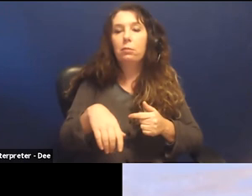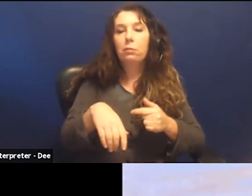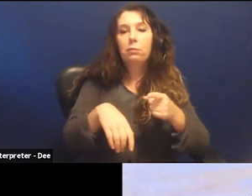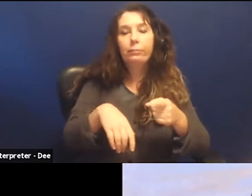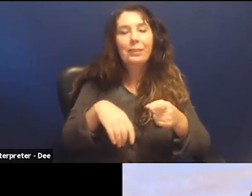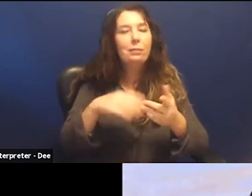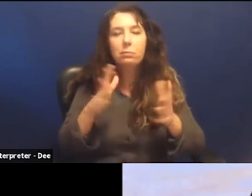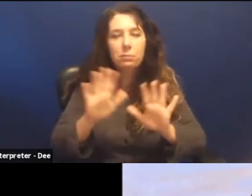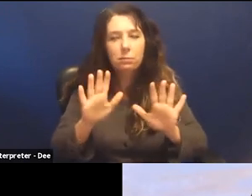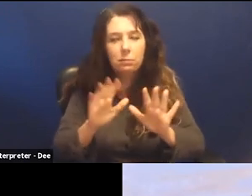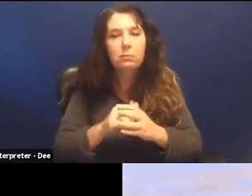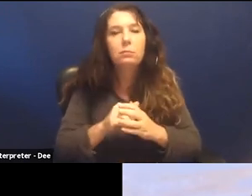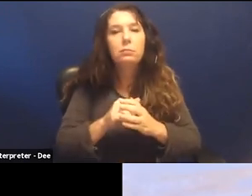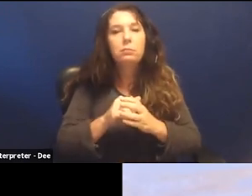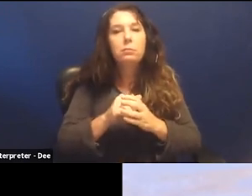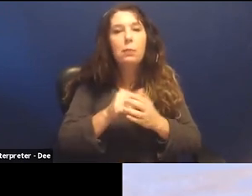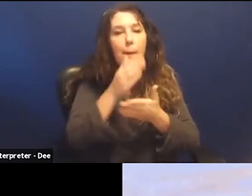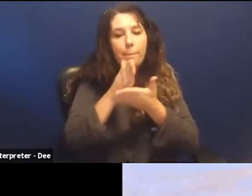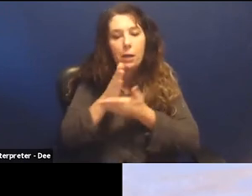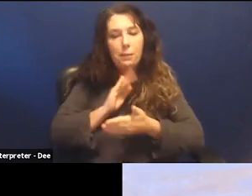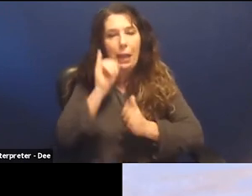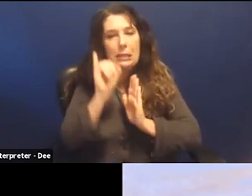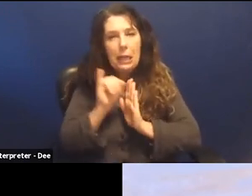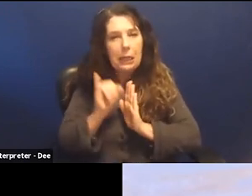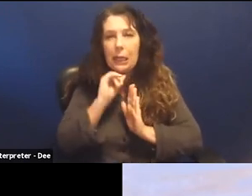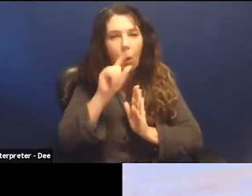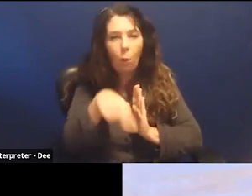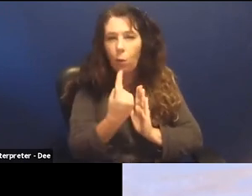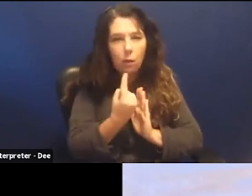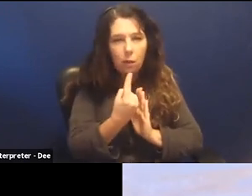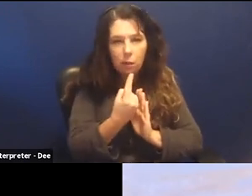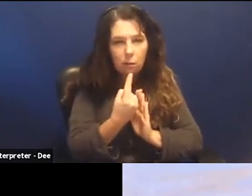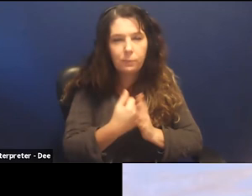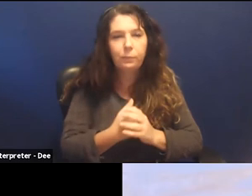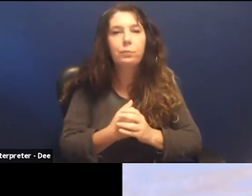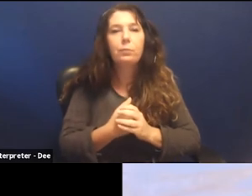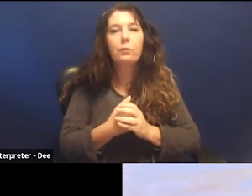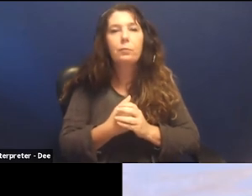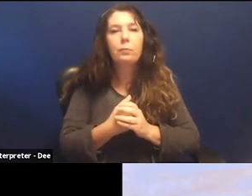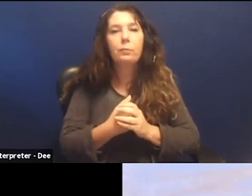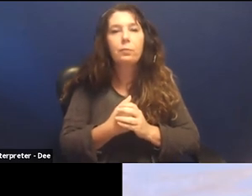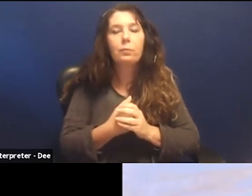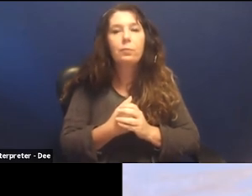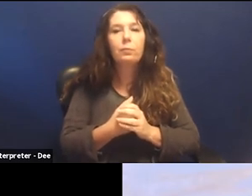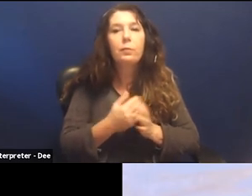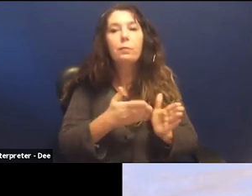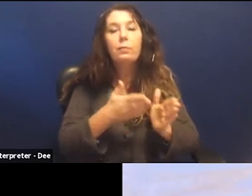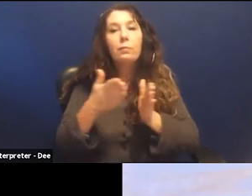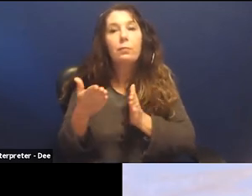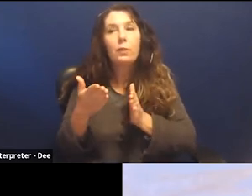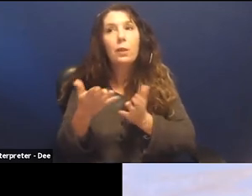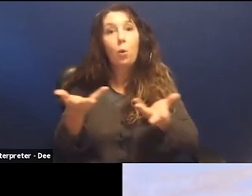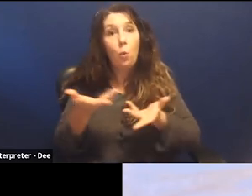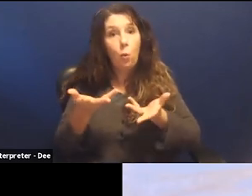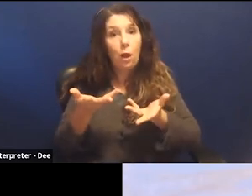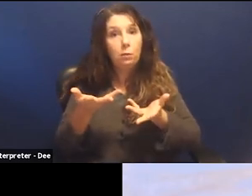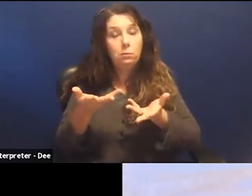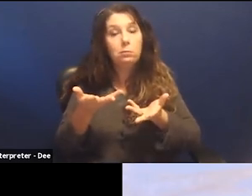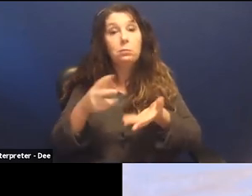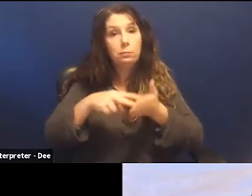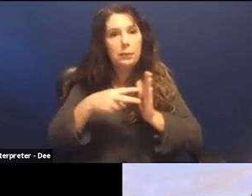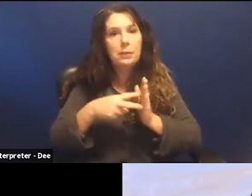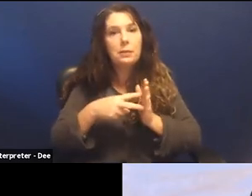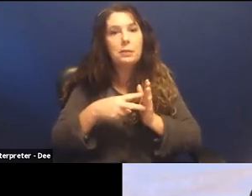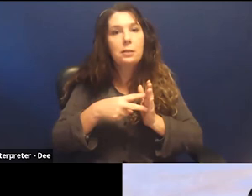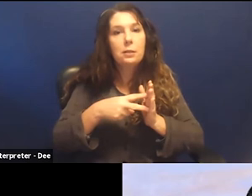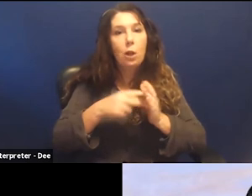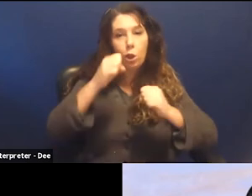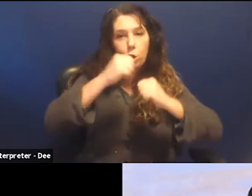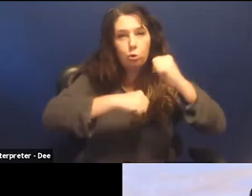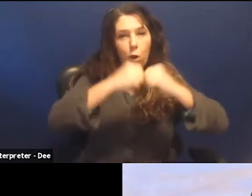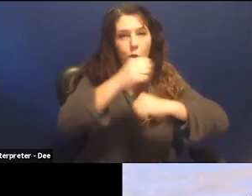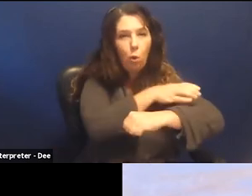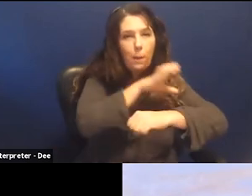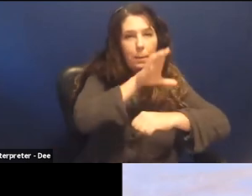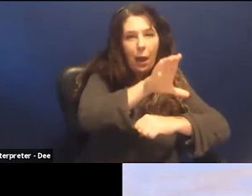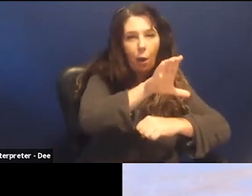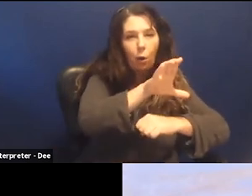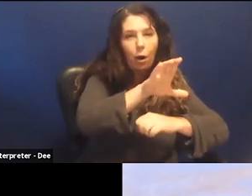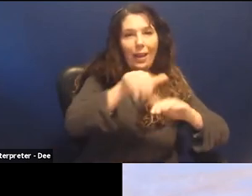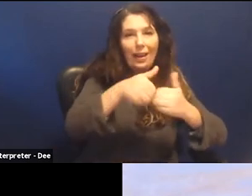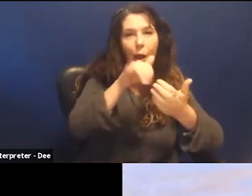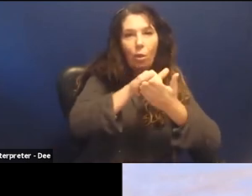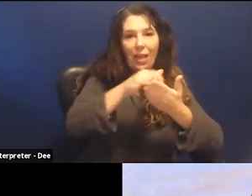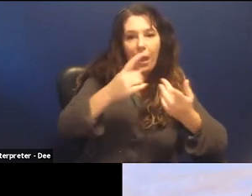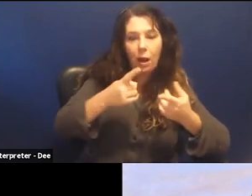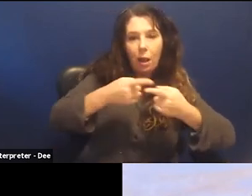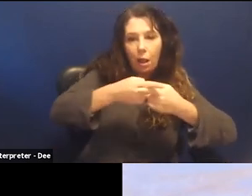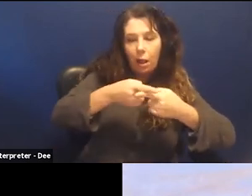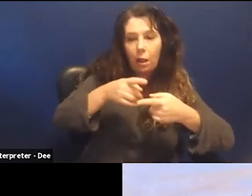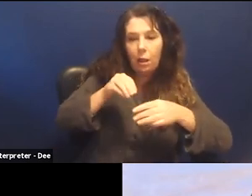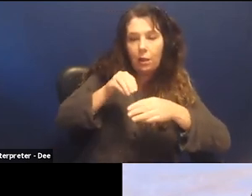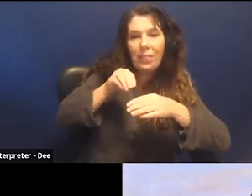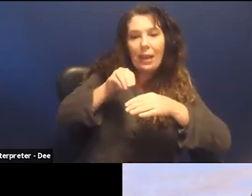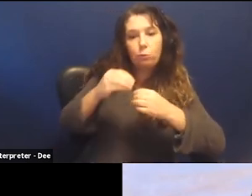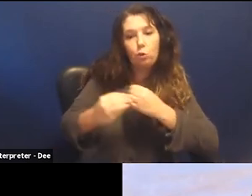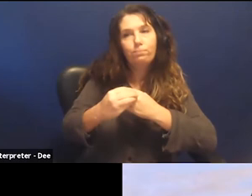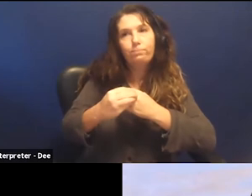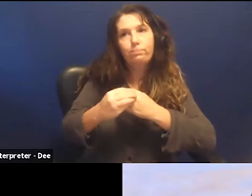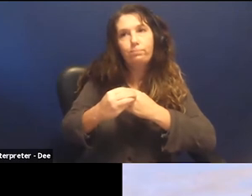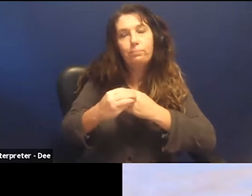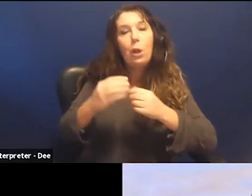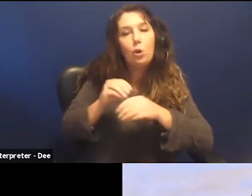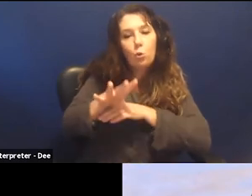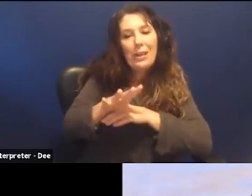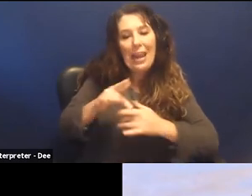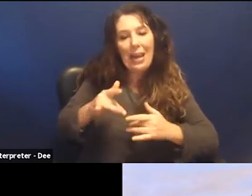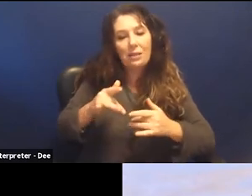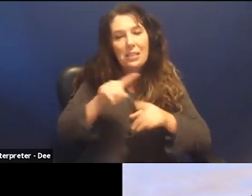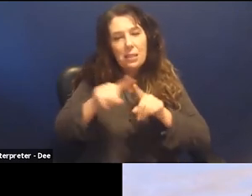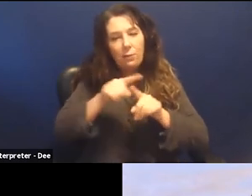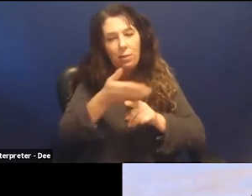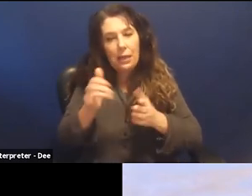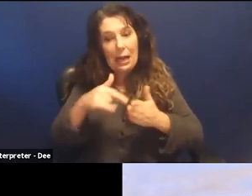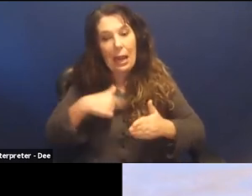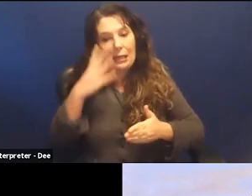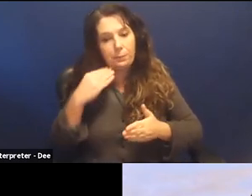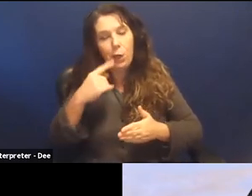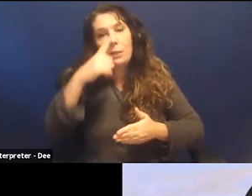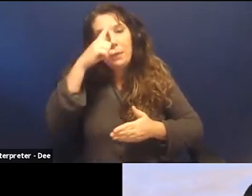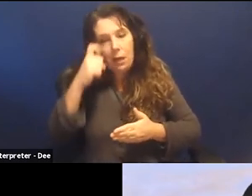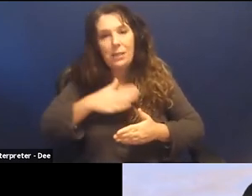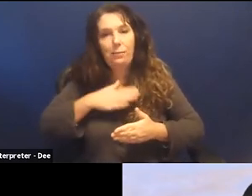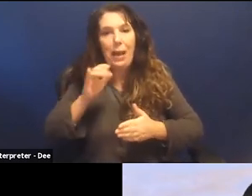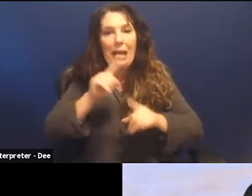these aspects of my identity that's not what intersexuality is precisely describing what it is describing, or the structural forces of power and their intersection that create the effects that I experience as a result of my identity intersecting identities,